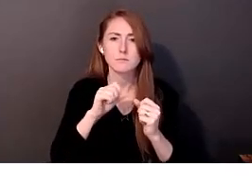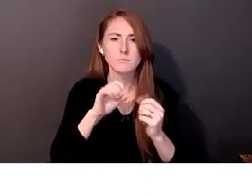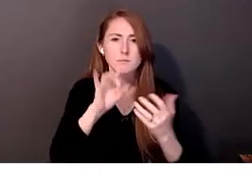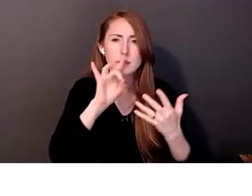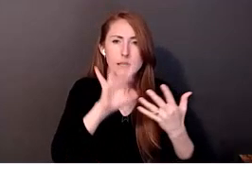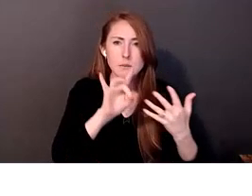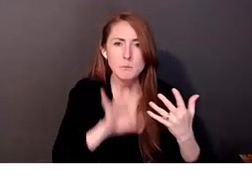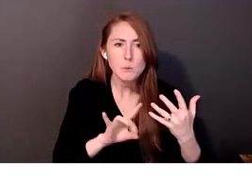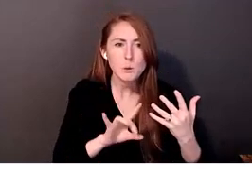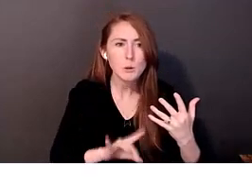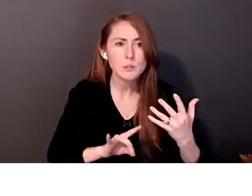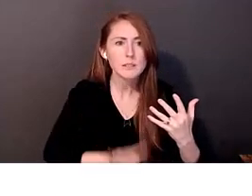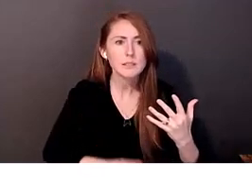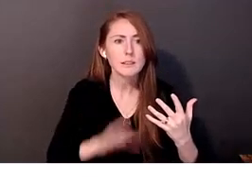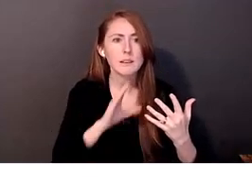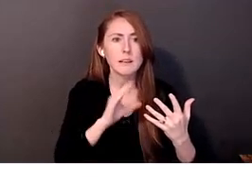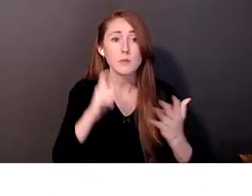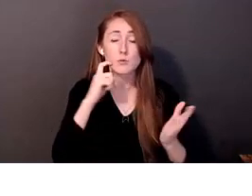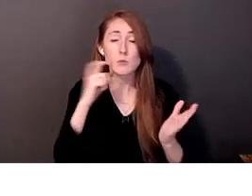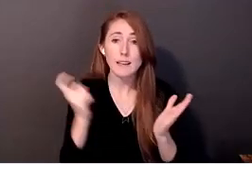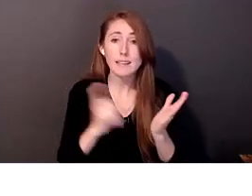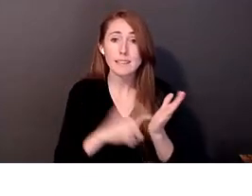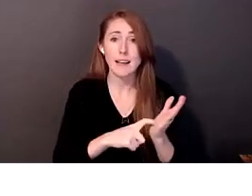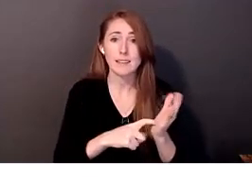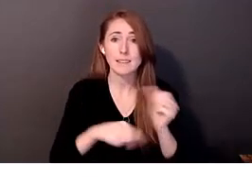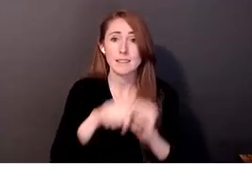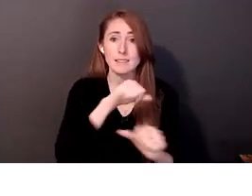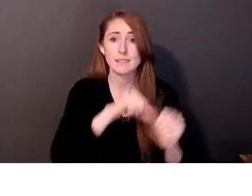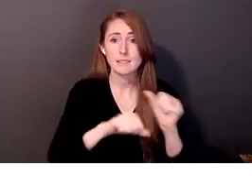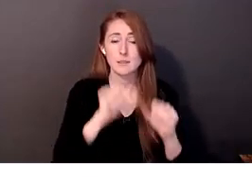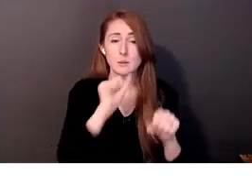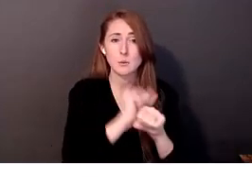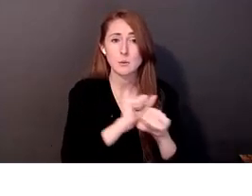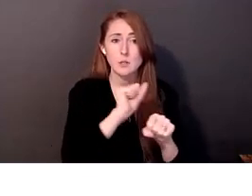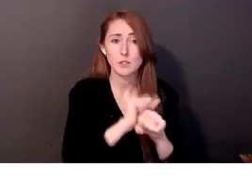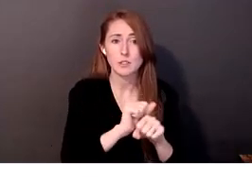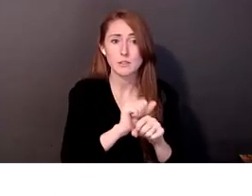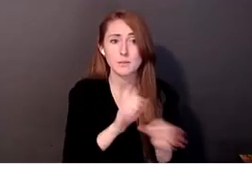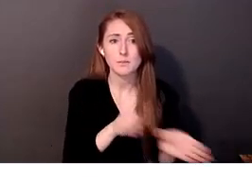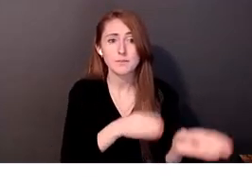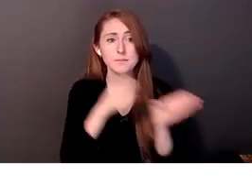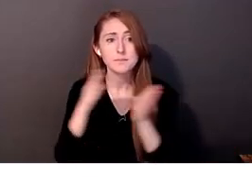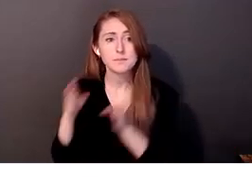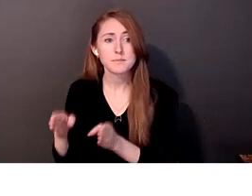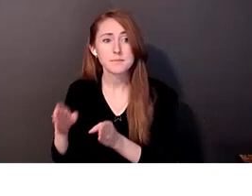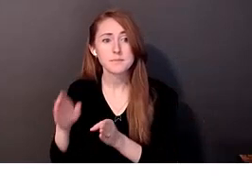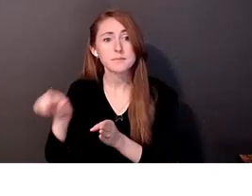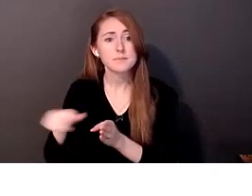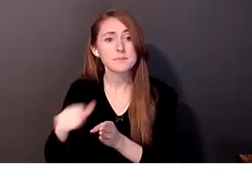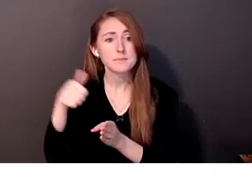And another quote from a researcher